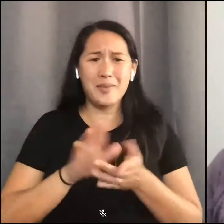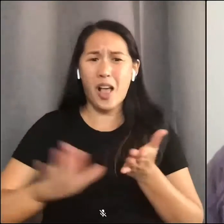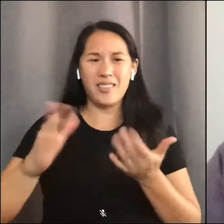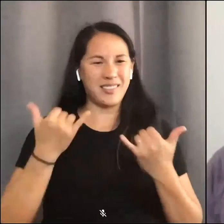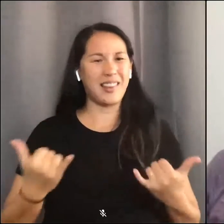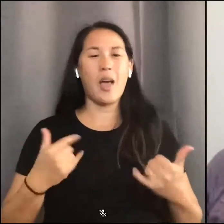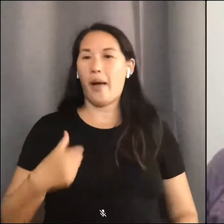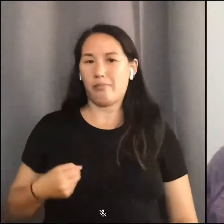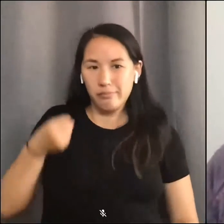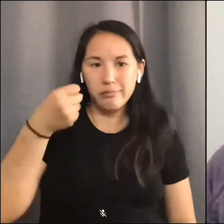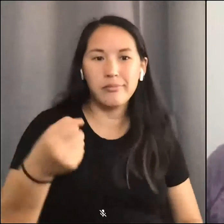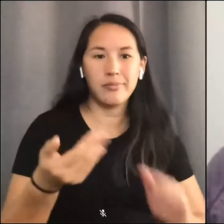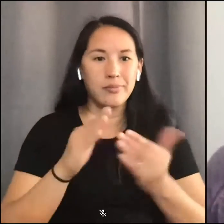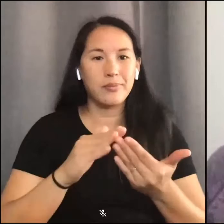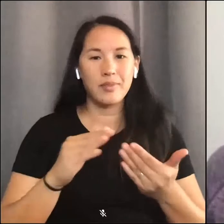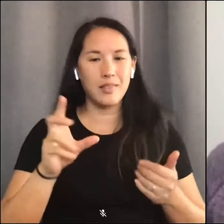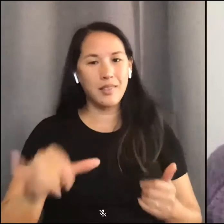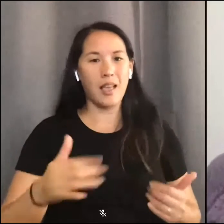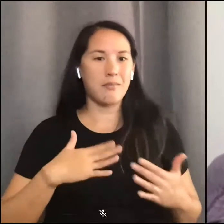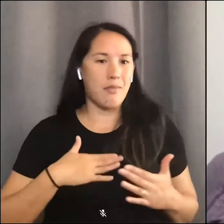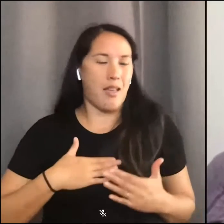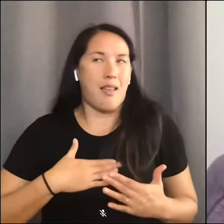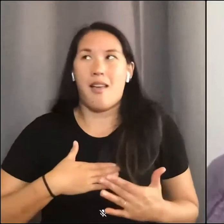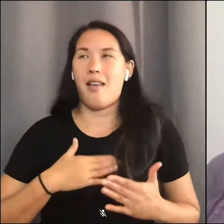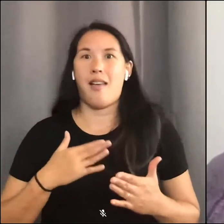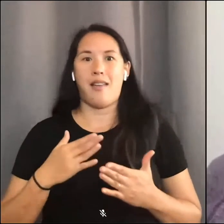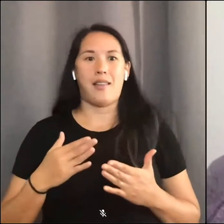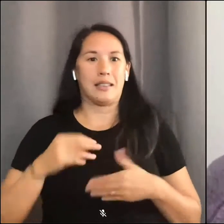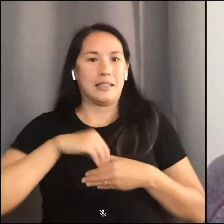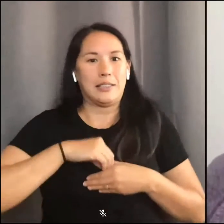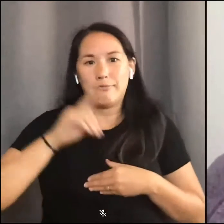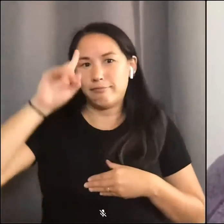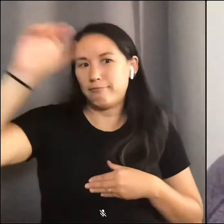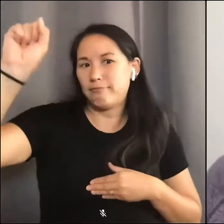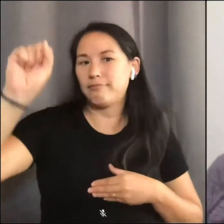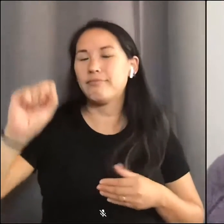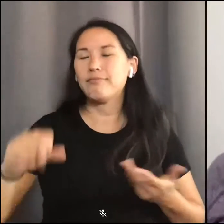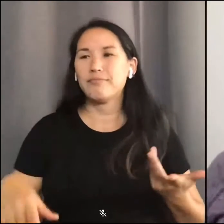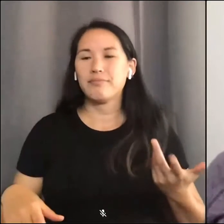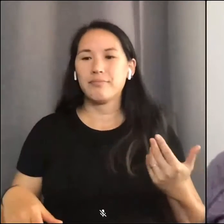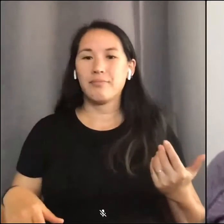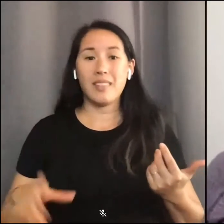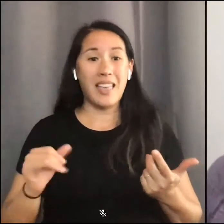it's not only brings me joy it's kind of like my my zone of inner genius um and it fills my cup so